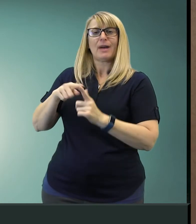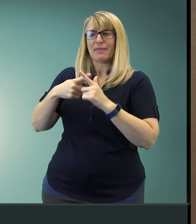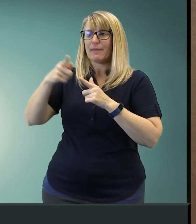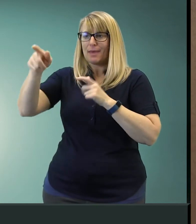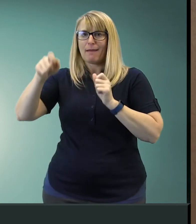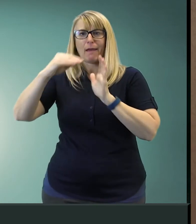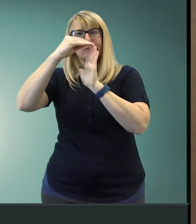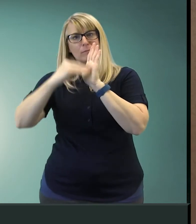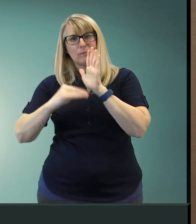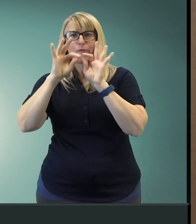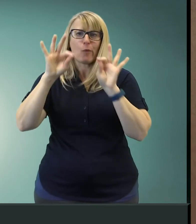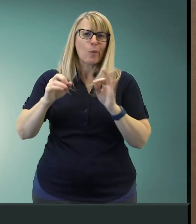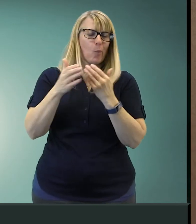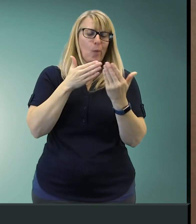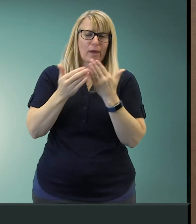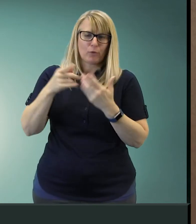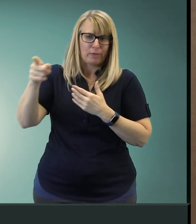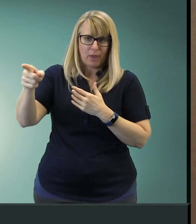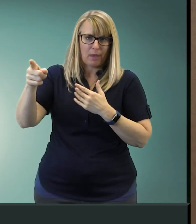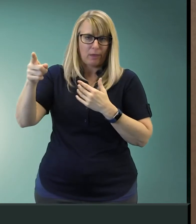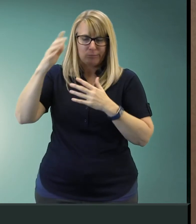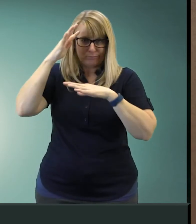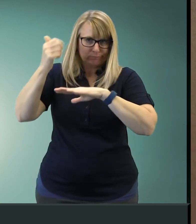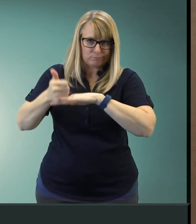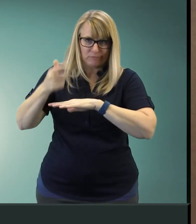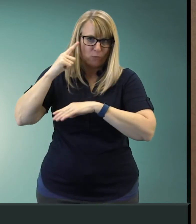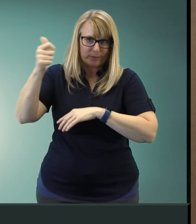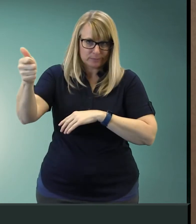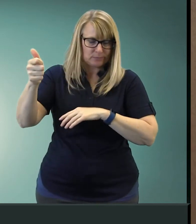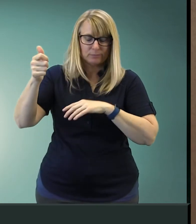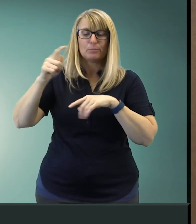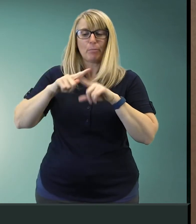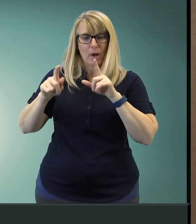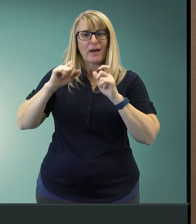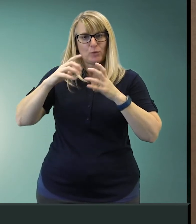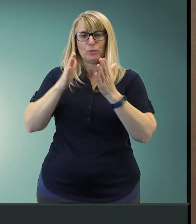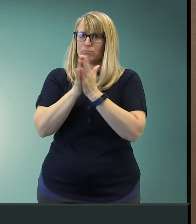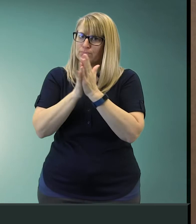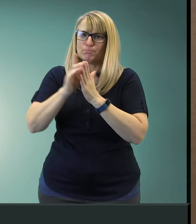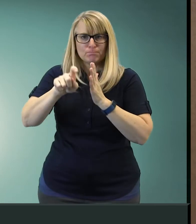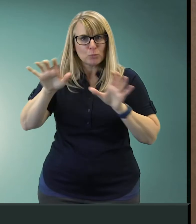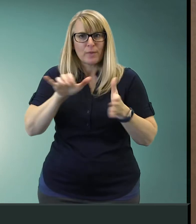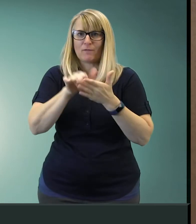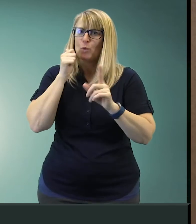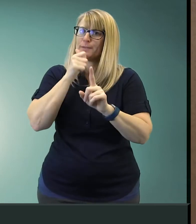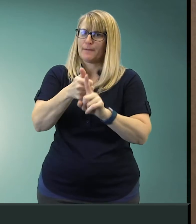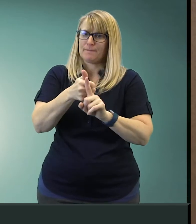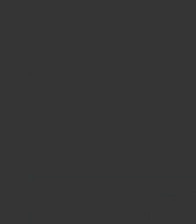Then they can write you a note, or a form, or how ever they do it, whatever they do. But you have to take the initiative.